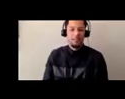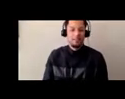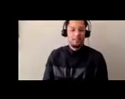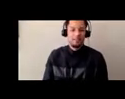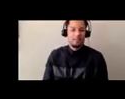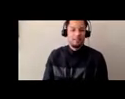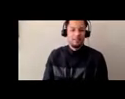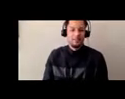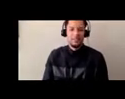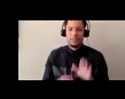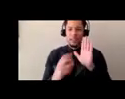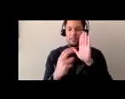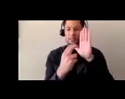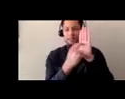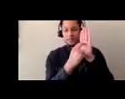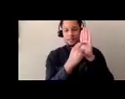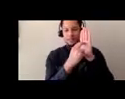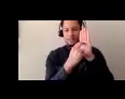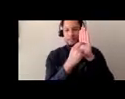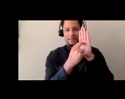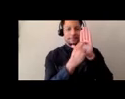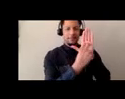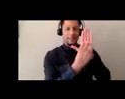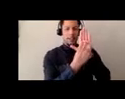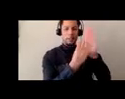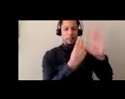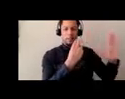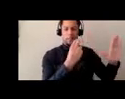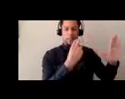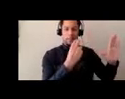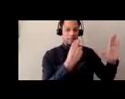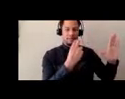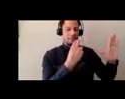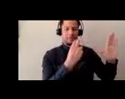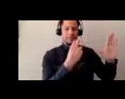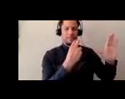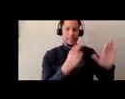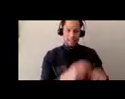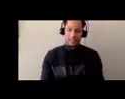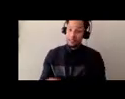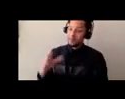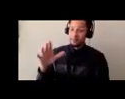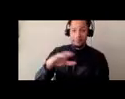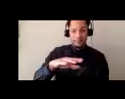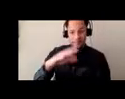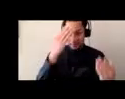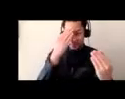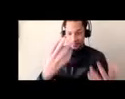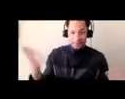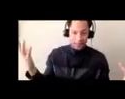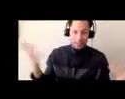All right. Real-time technology everyone. It is real-time technology.